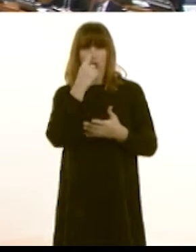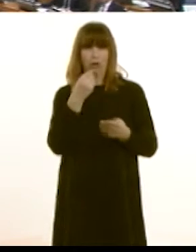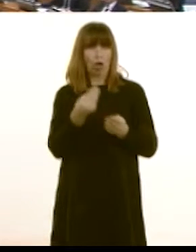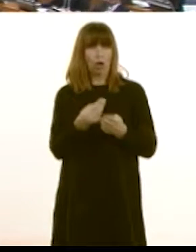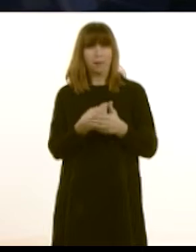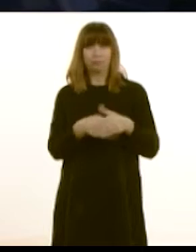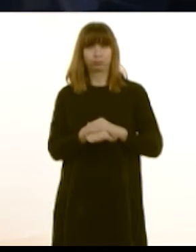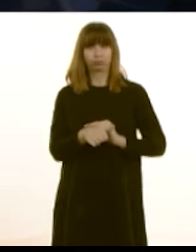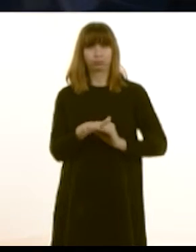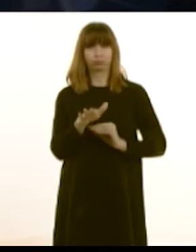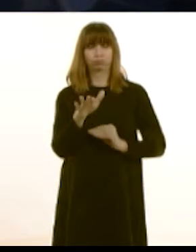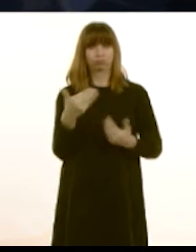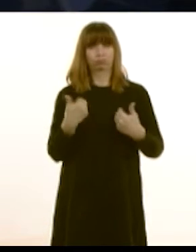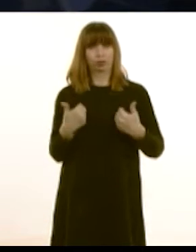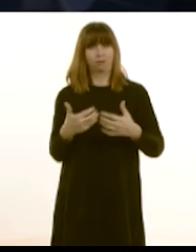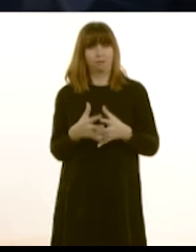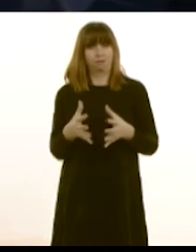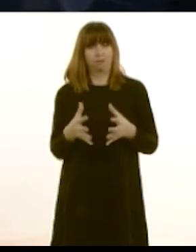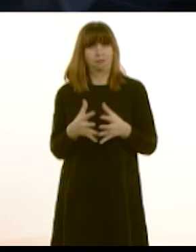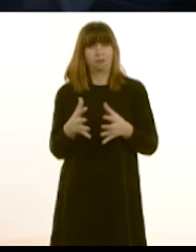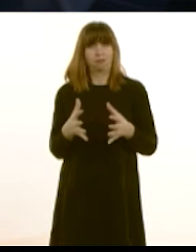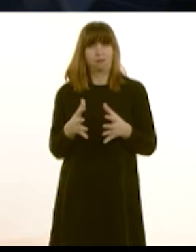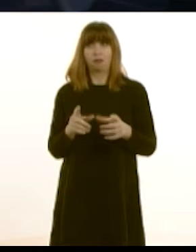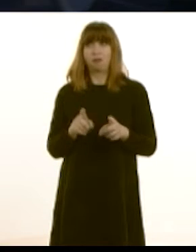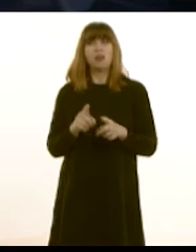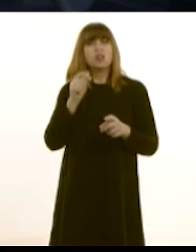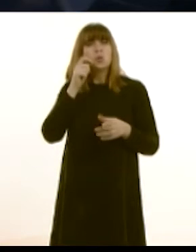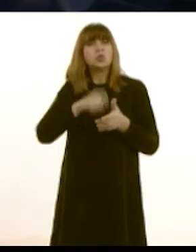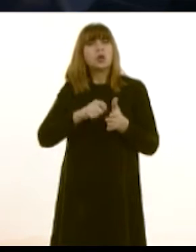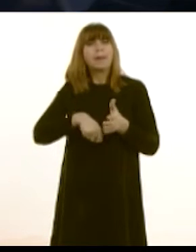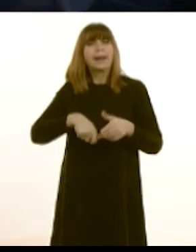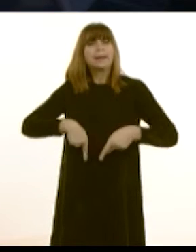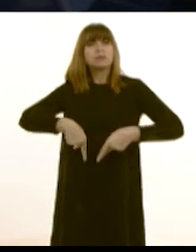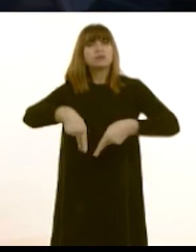But, for many smaller communities or individual high streets within larger cities that are